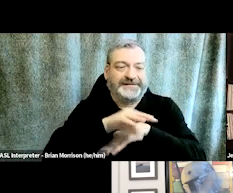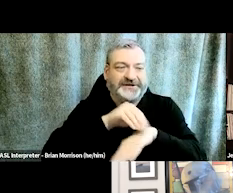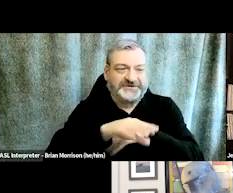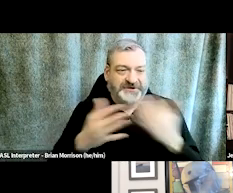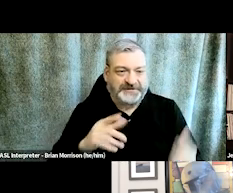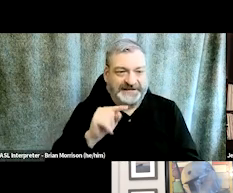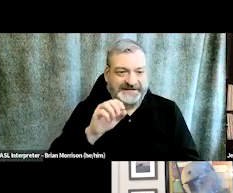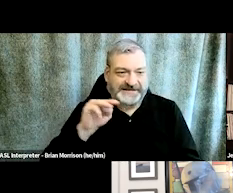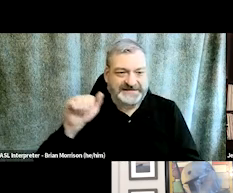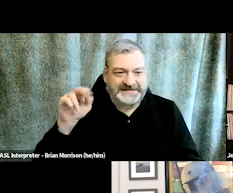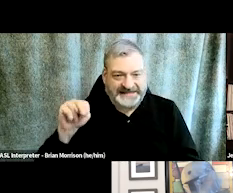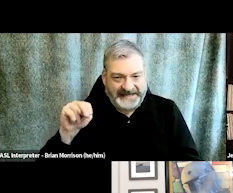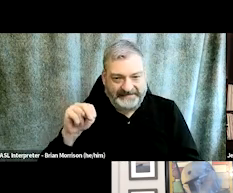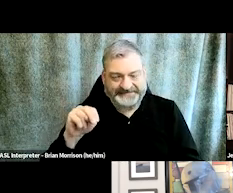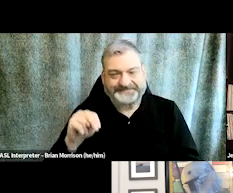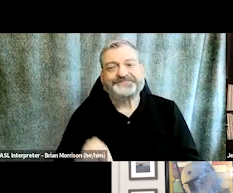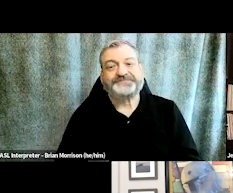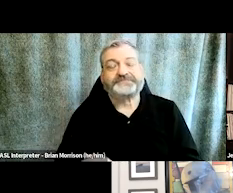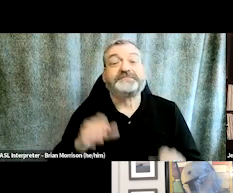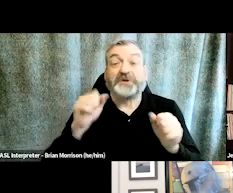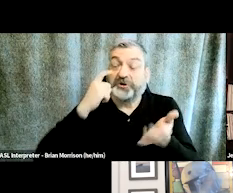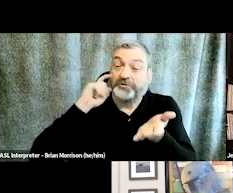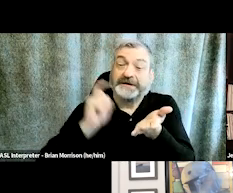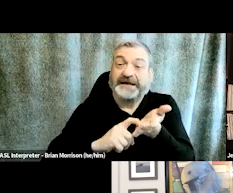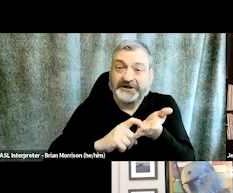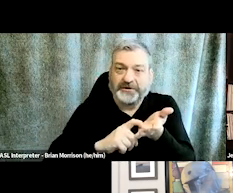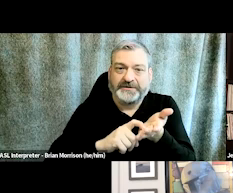And as you can tell by hearing how passionate Mike is,